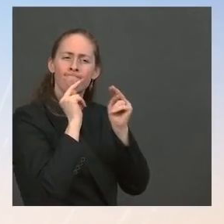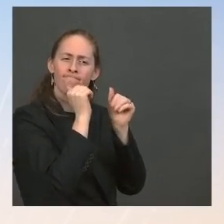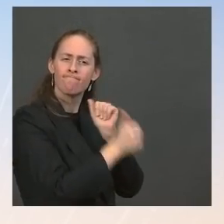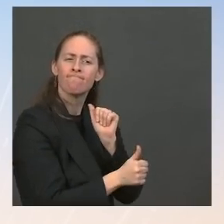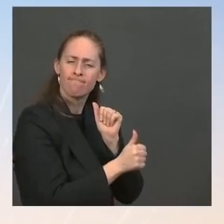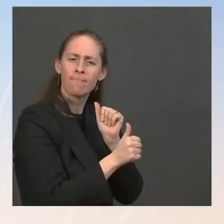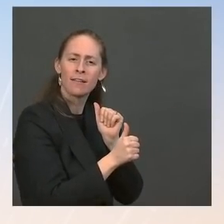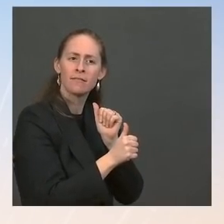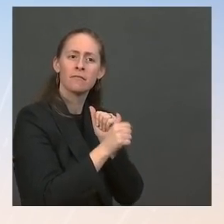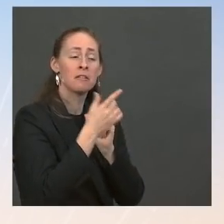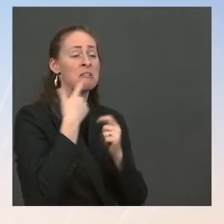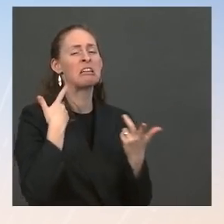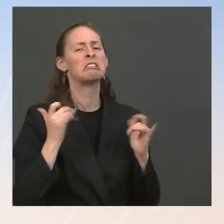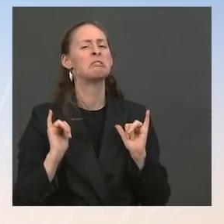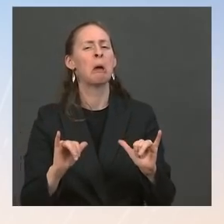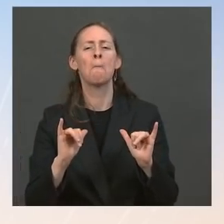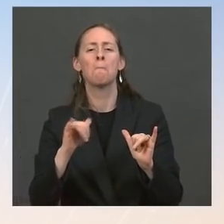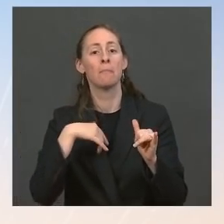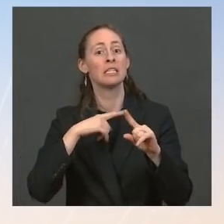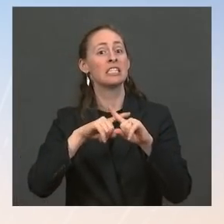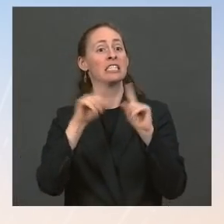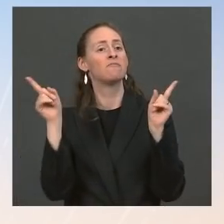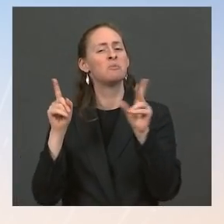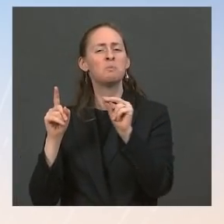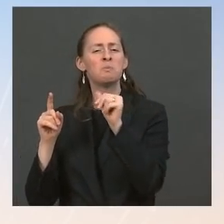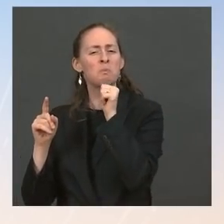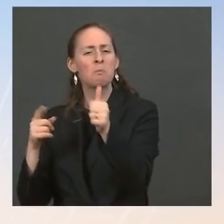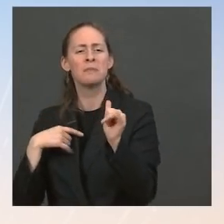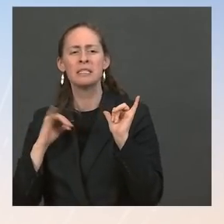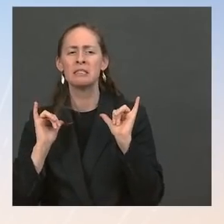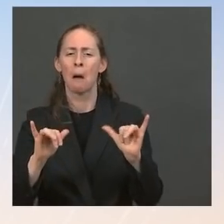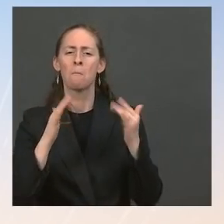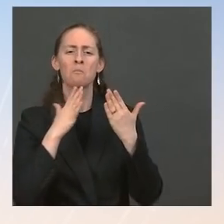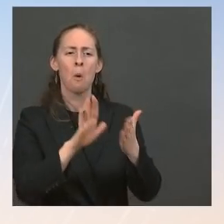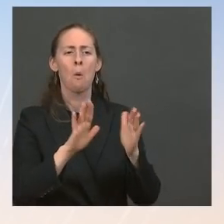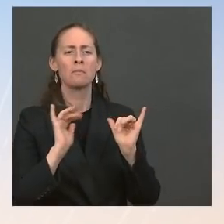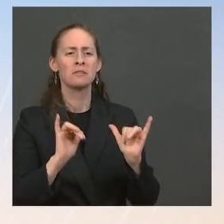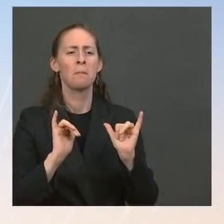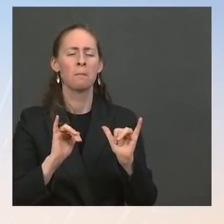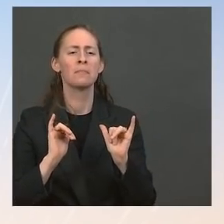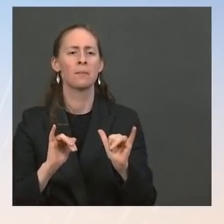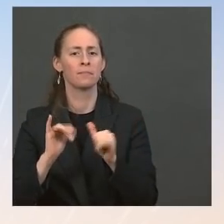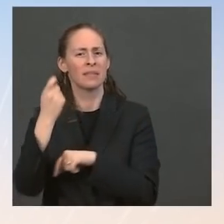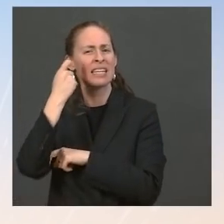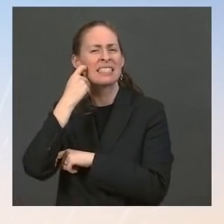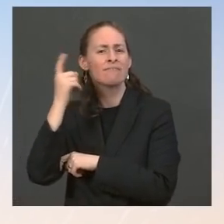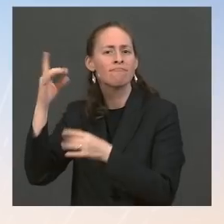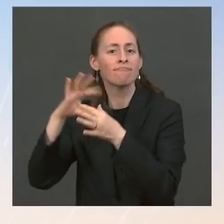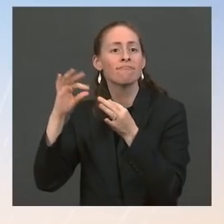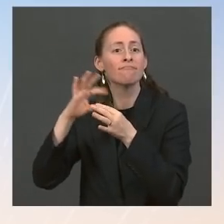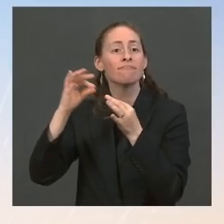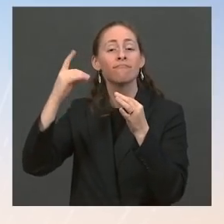But now is an opportunity for the President, the Vice President, I'll note -- and he'll mention this today -- our Cabinet to be out in the country